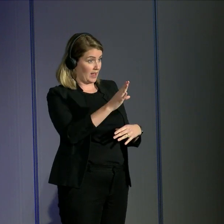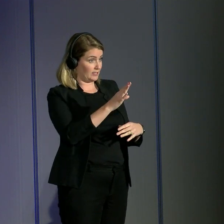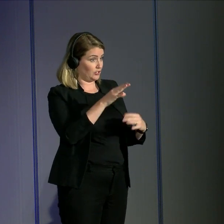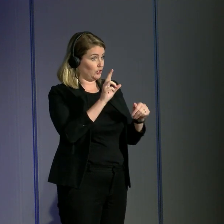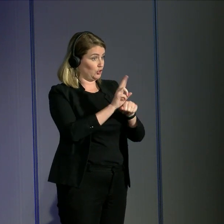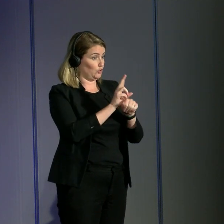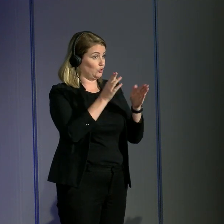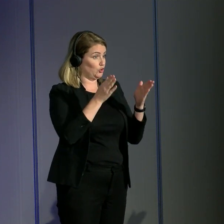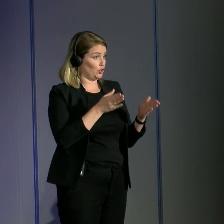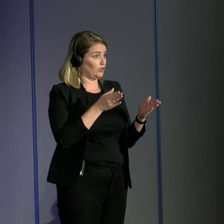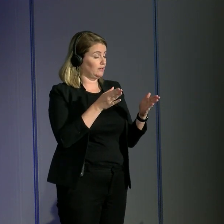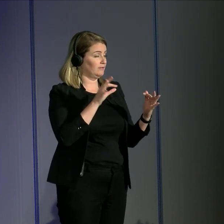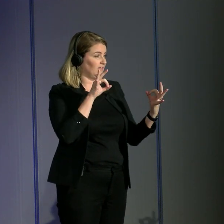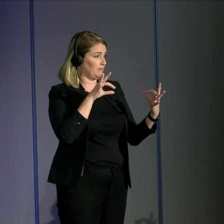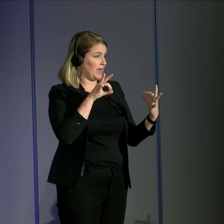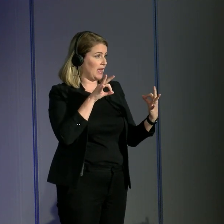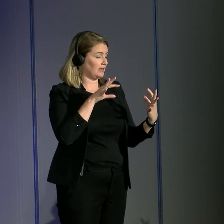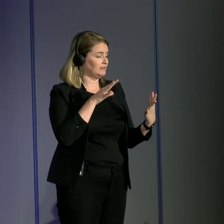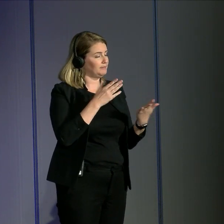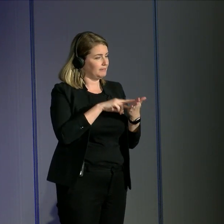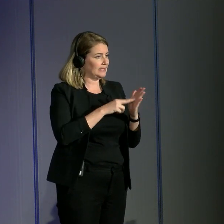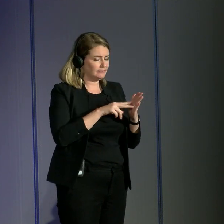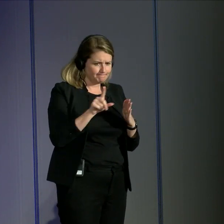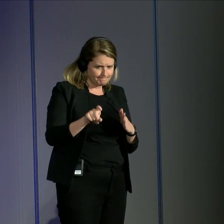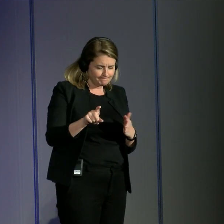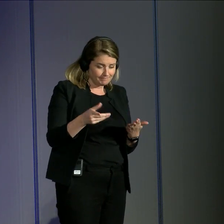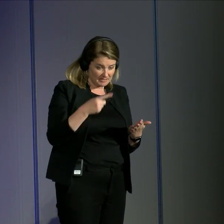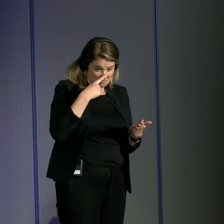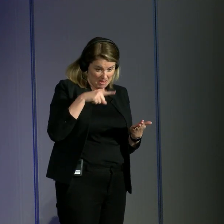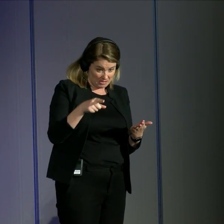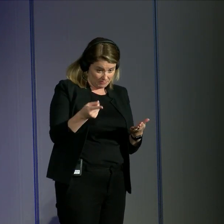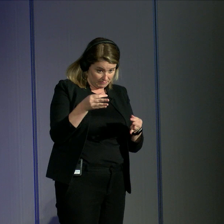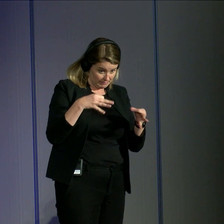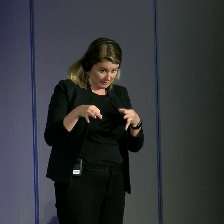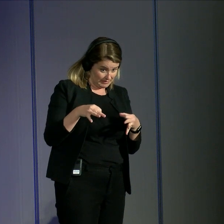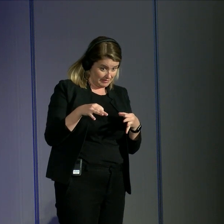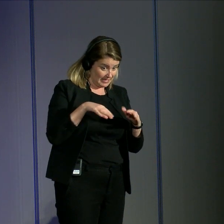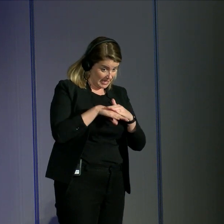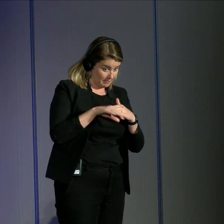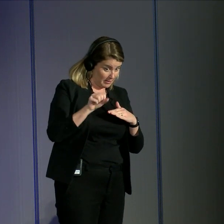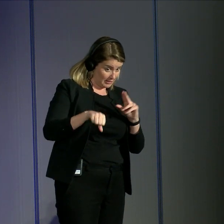Basically, asking them to tell you is it accessible or not?